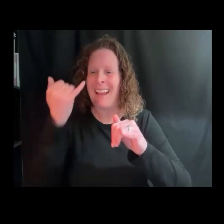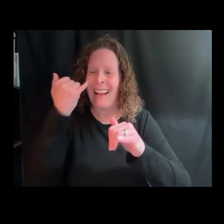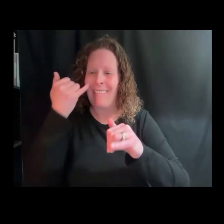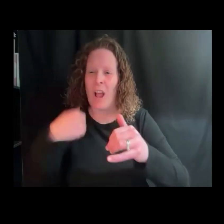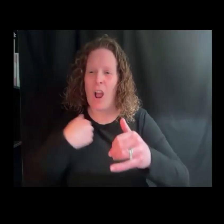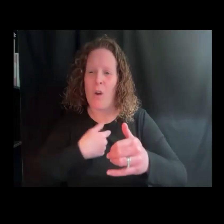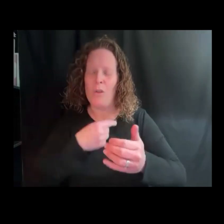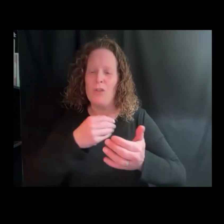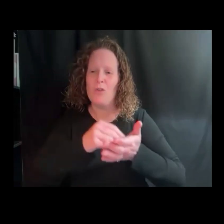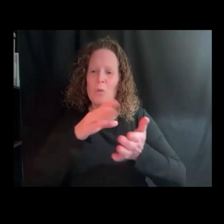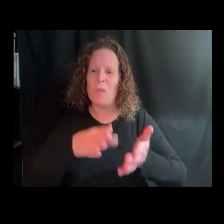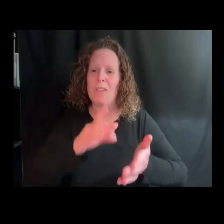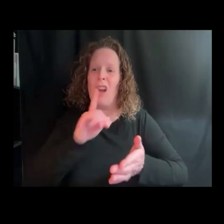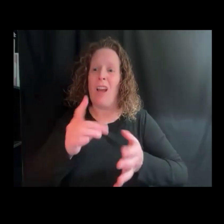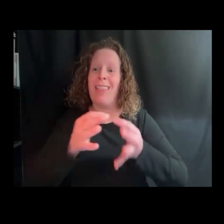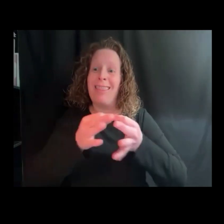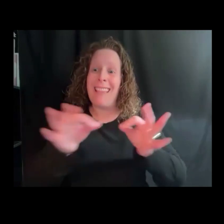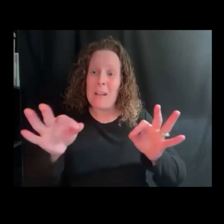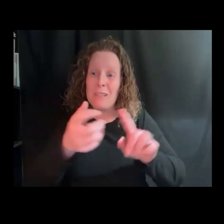something but it's less than half of what